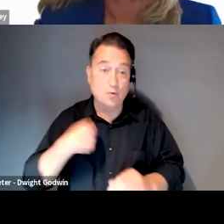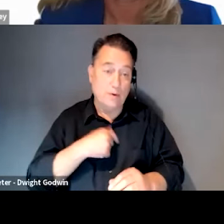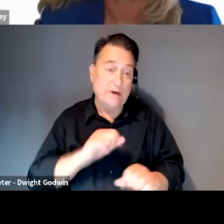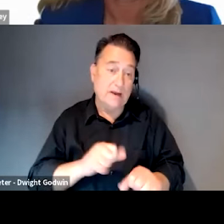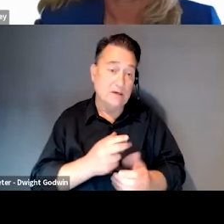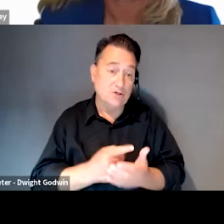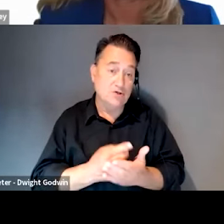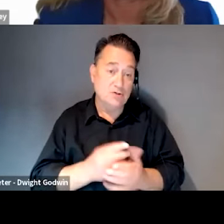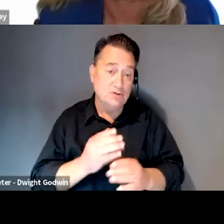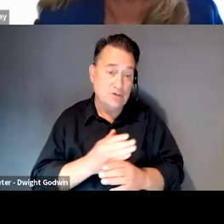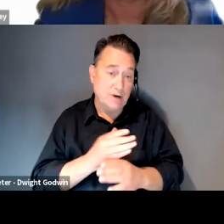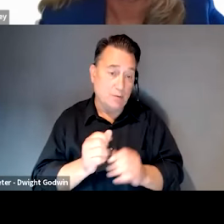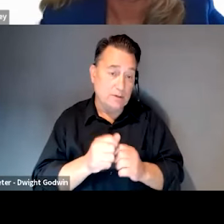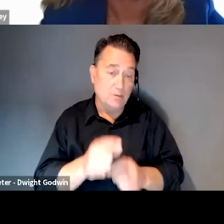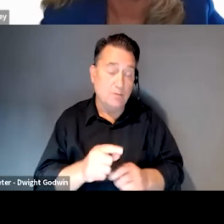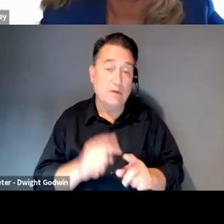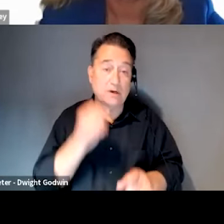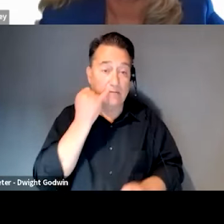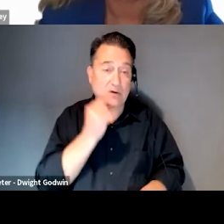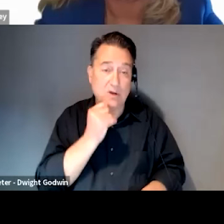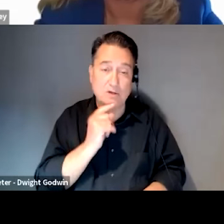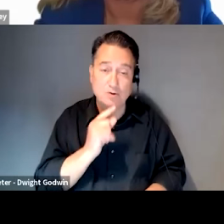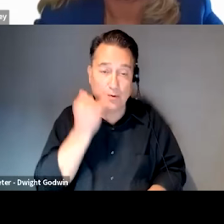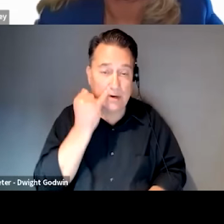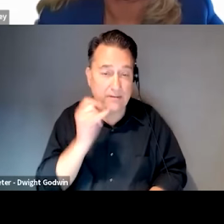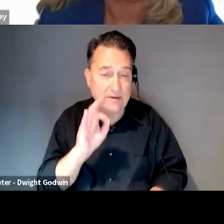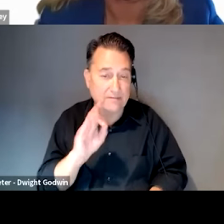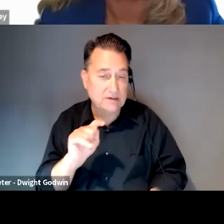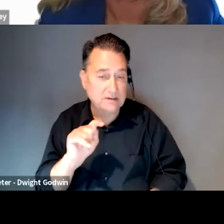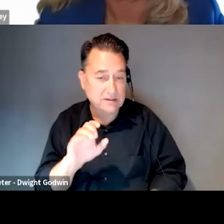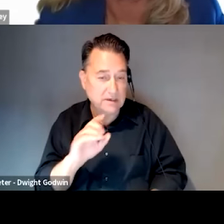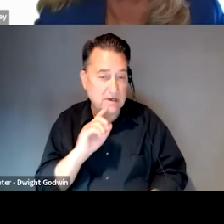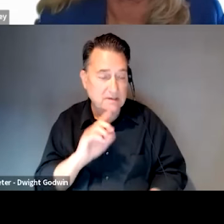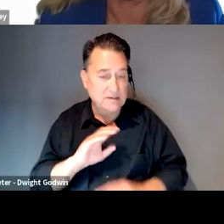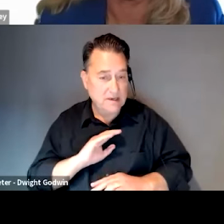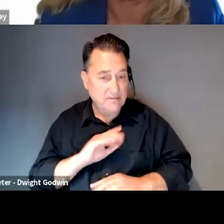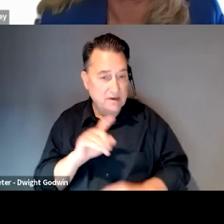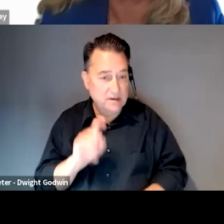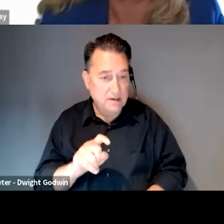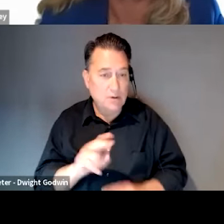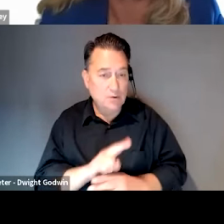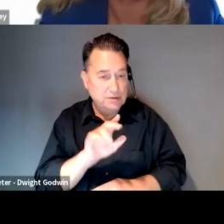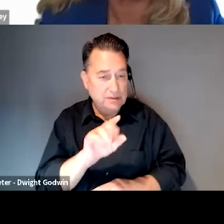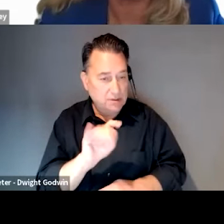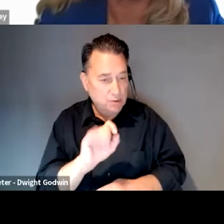But if you're unsure if your FTC is meeting the need, use this tool and help to find out what percentage